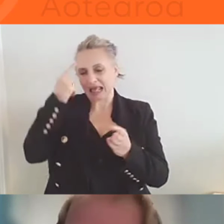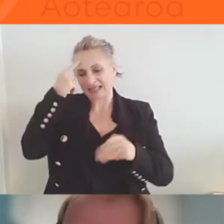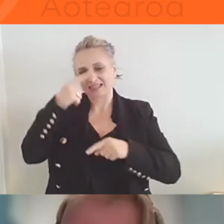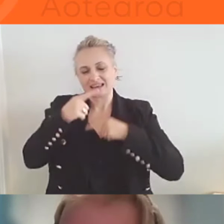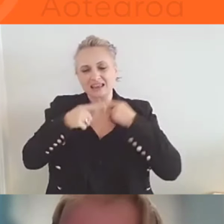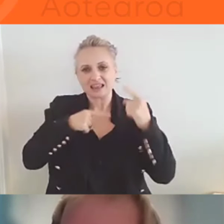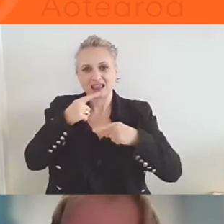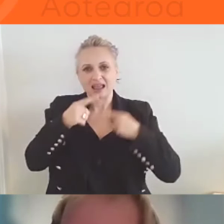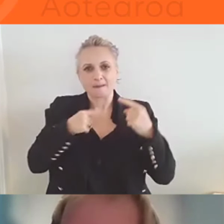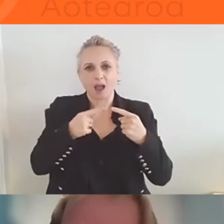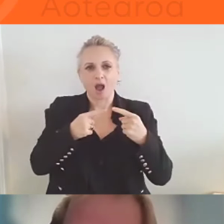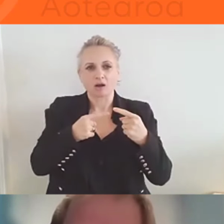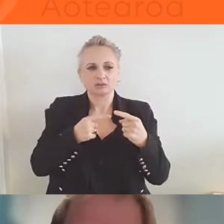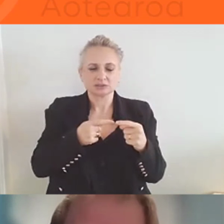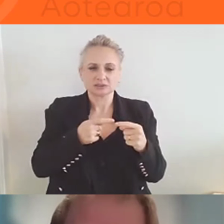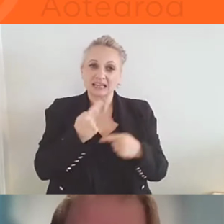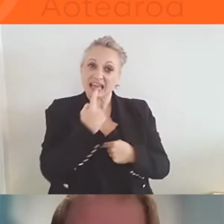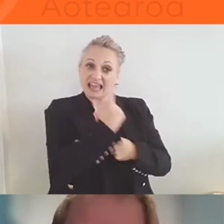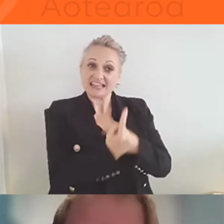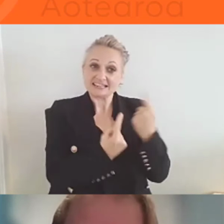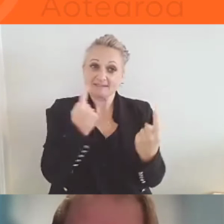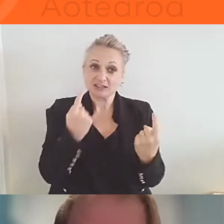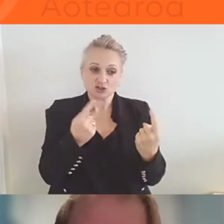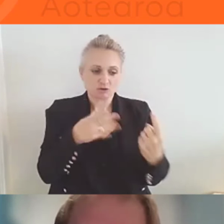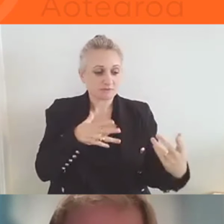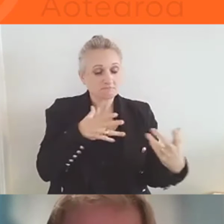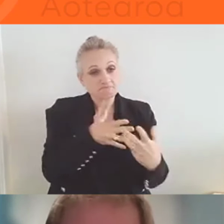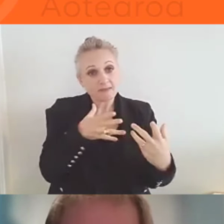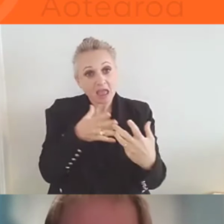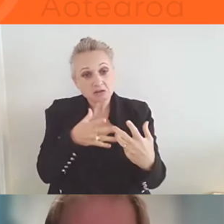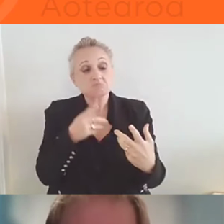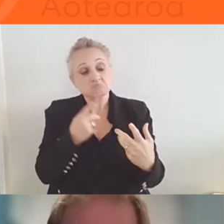case-by-case. If you want to raise issues specifically with your Kainga